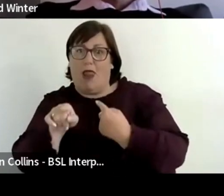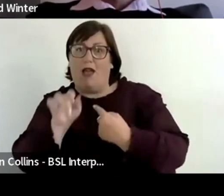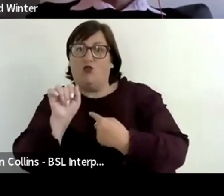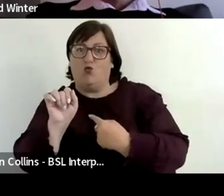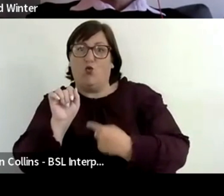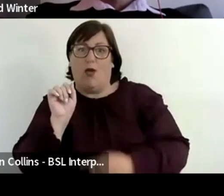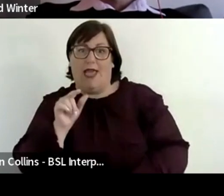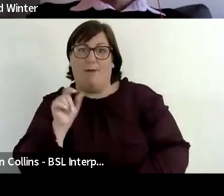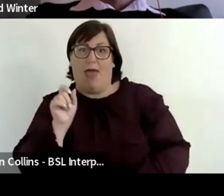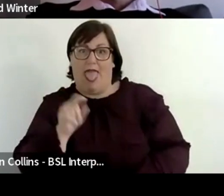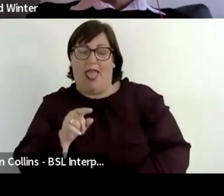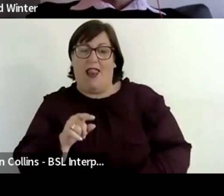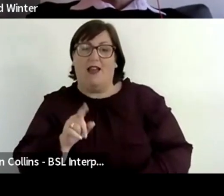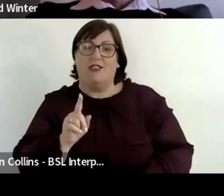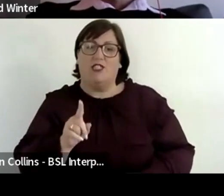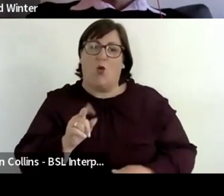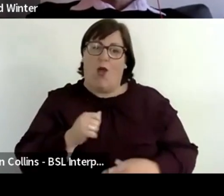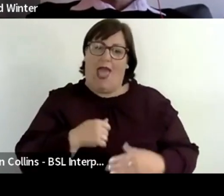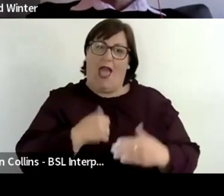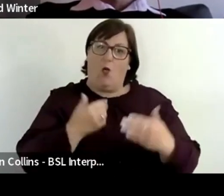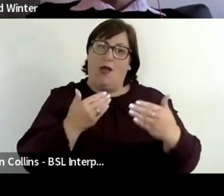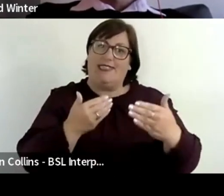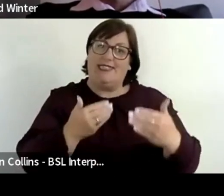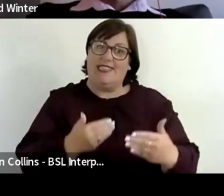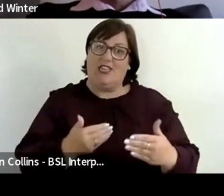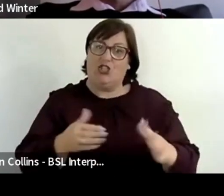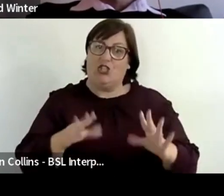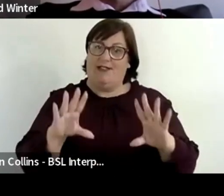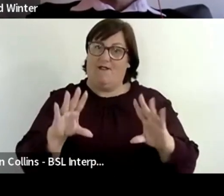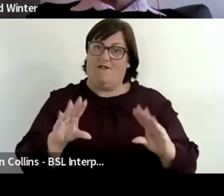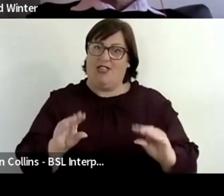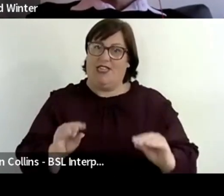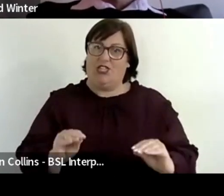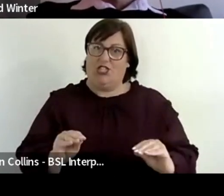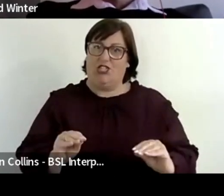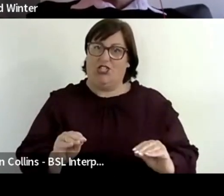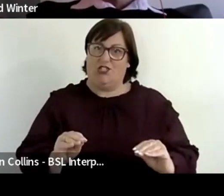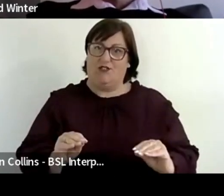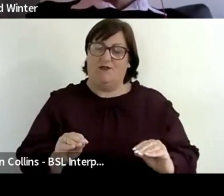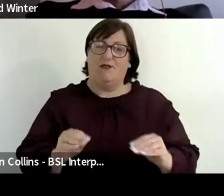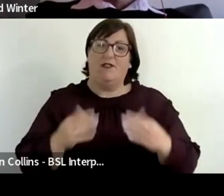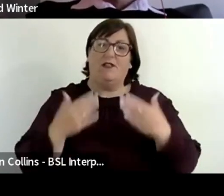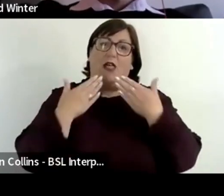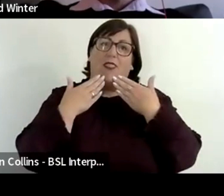This brings us to the end of our session with HS2. Thank you very much for attending.